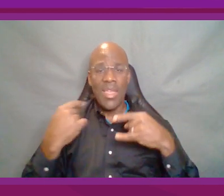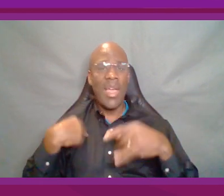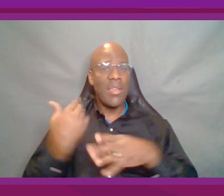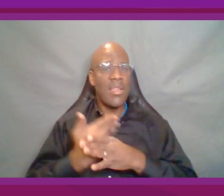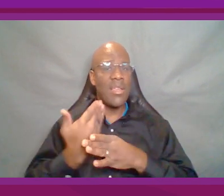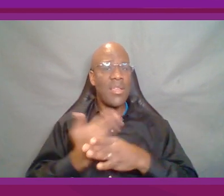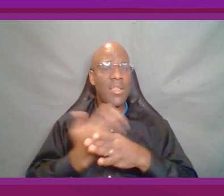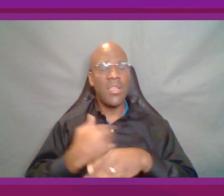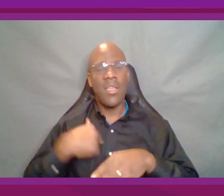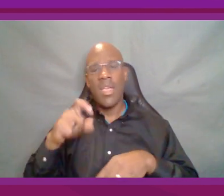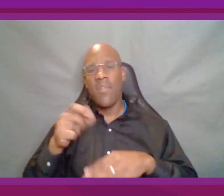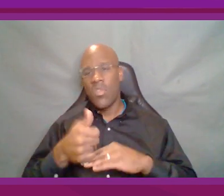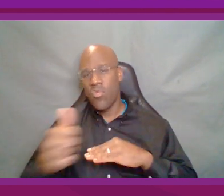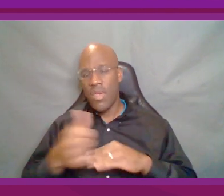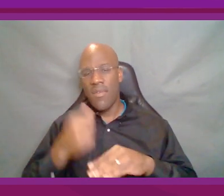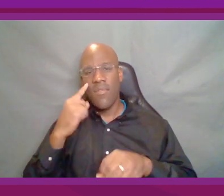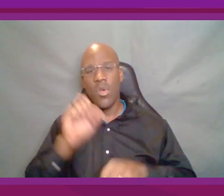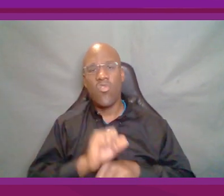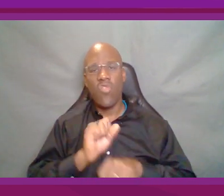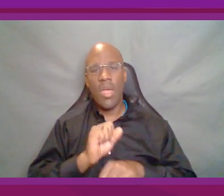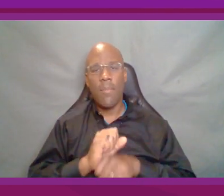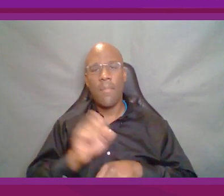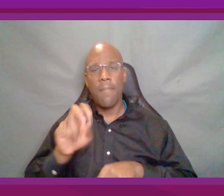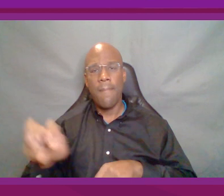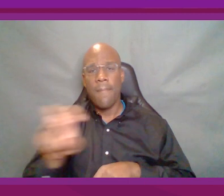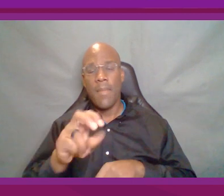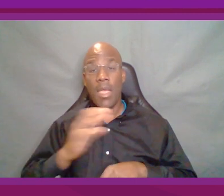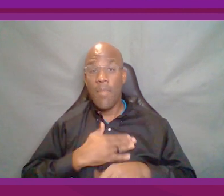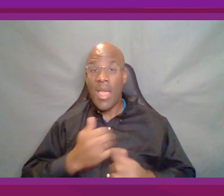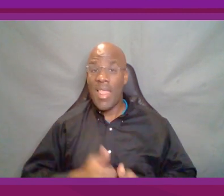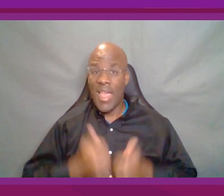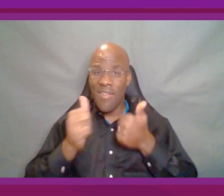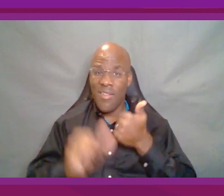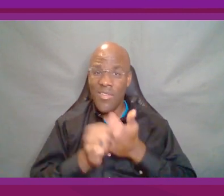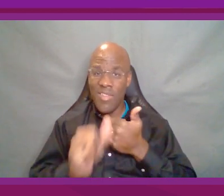travel for my job. I should not have to put my life at risk to do my job